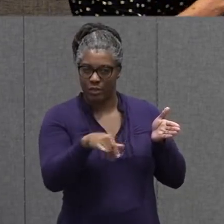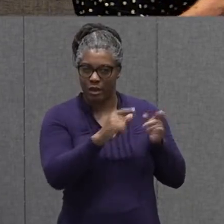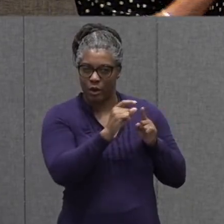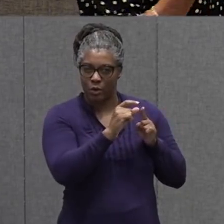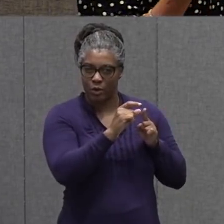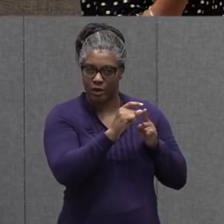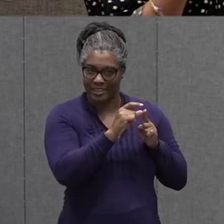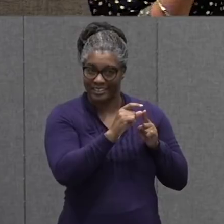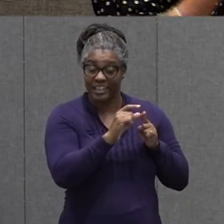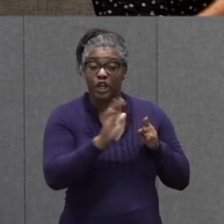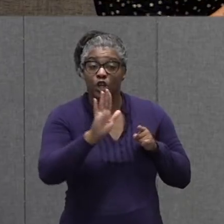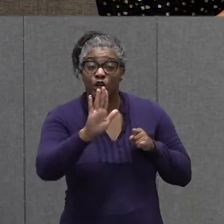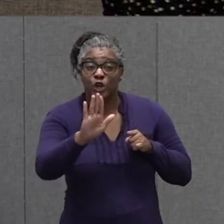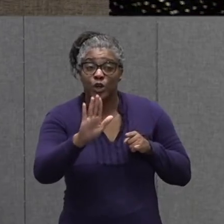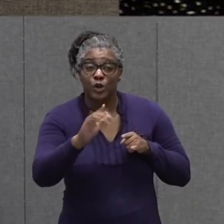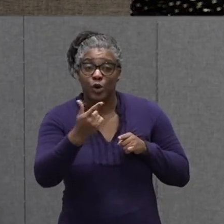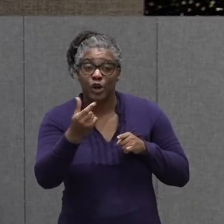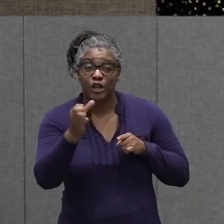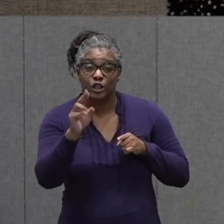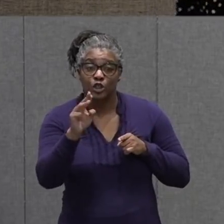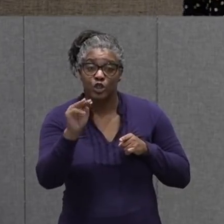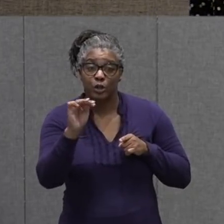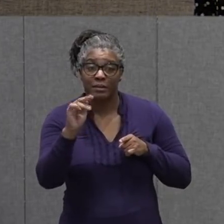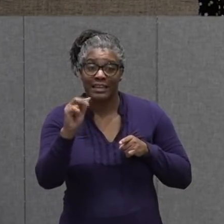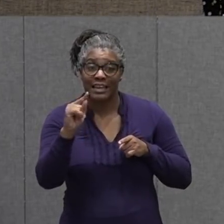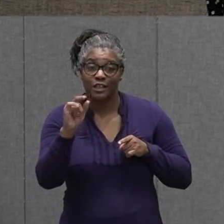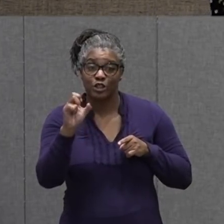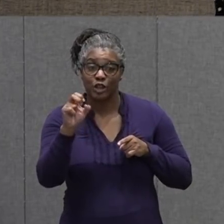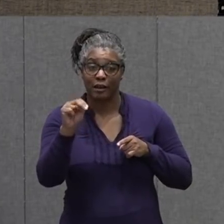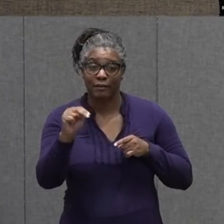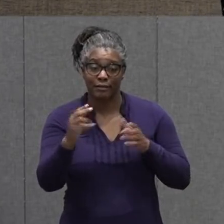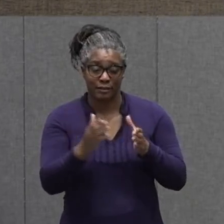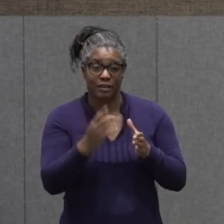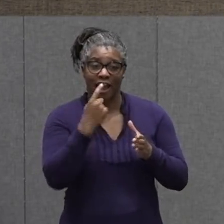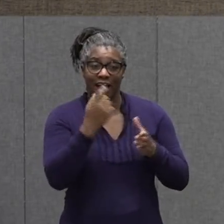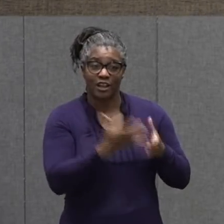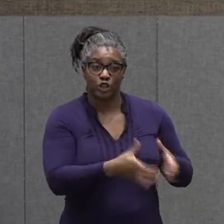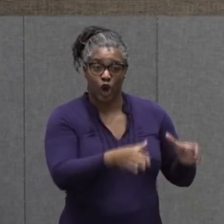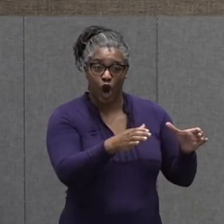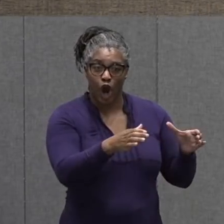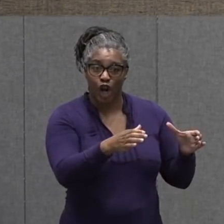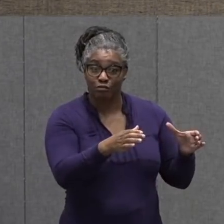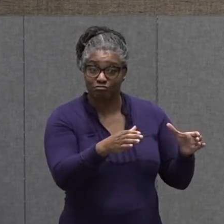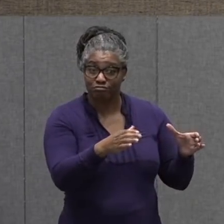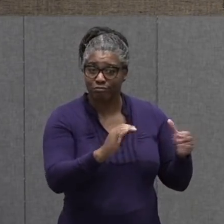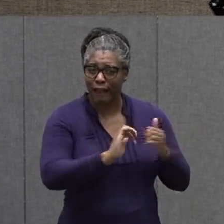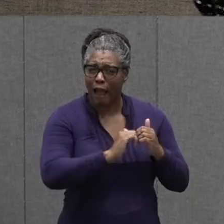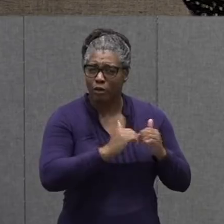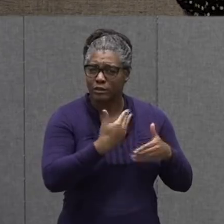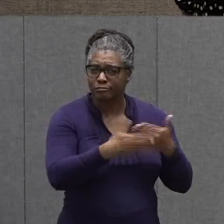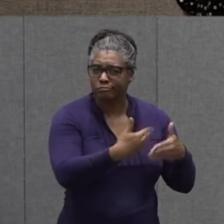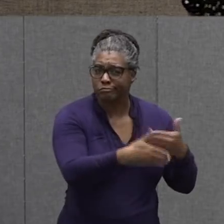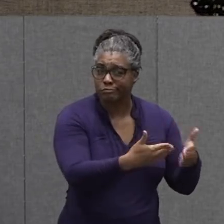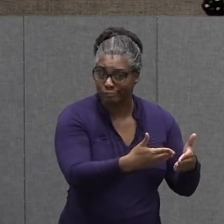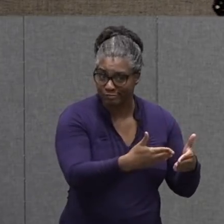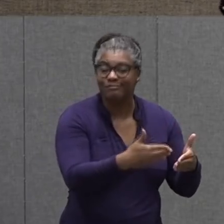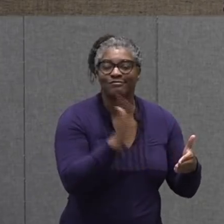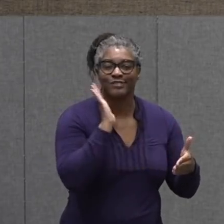when we see if we have any germination going on there. All right. To get enough sun and water,